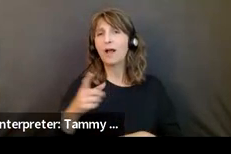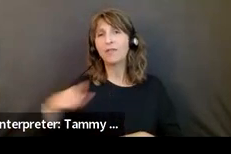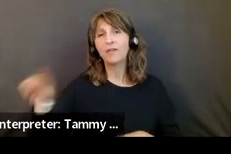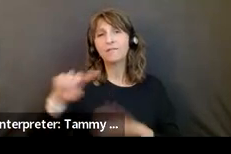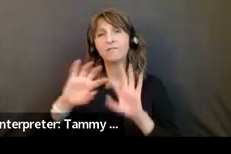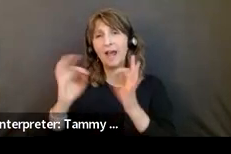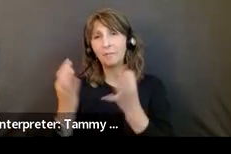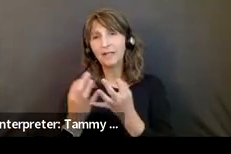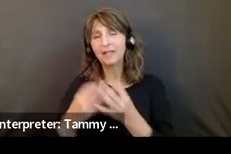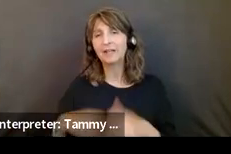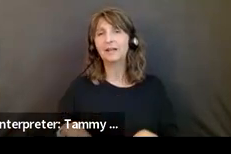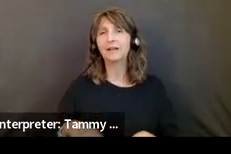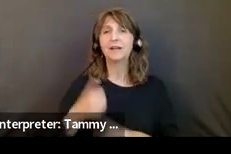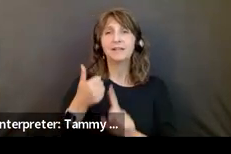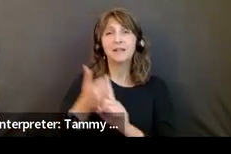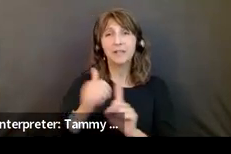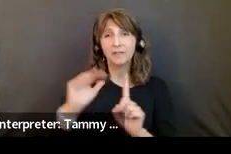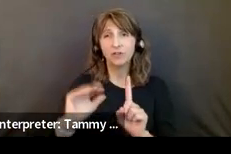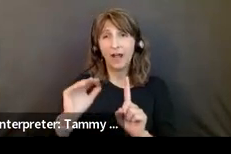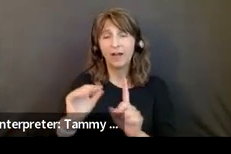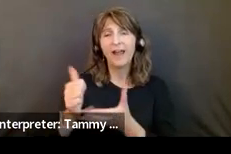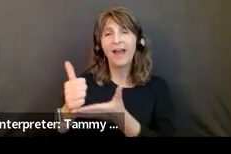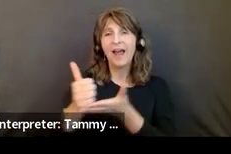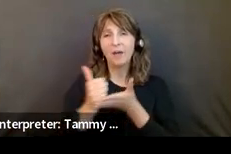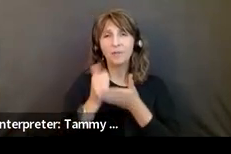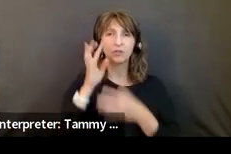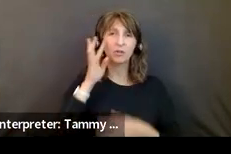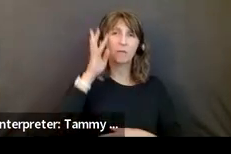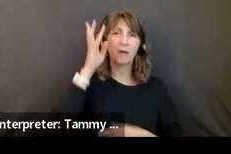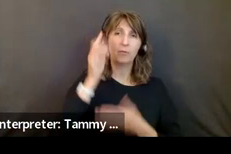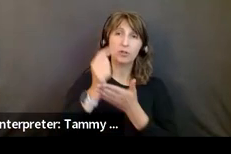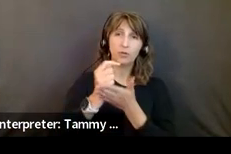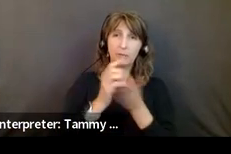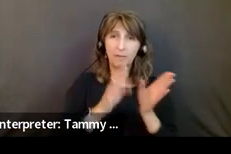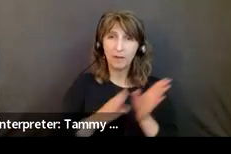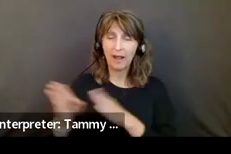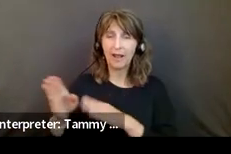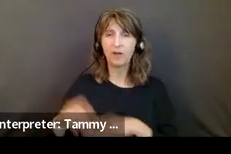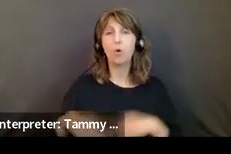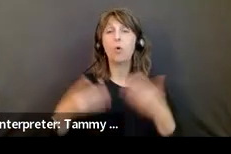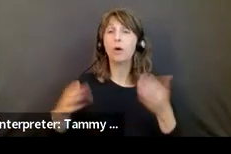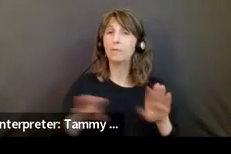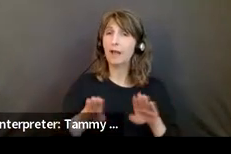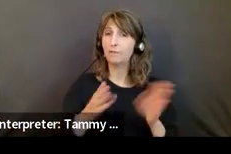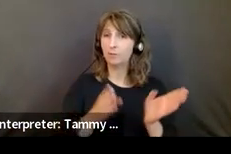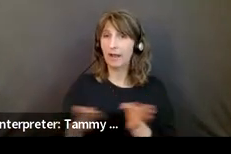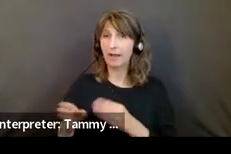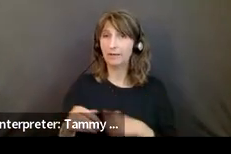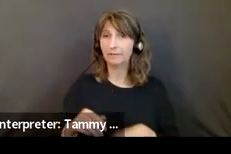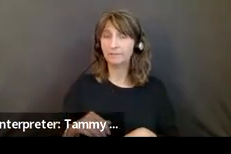You know, create, let's say, a treatment plan or create a behavior plan. Next slide.